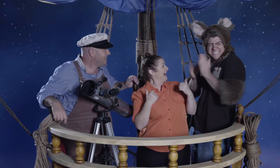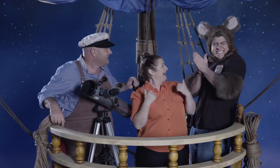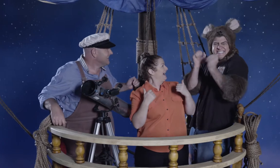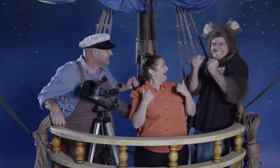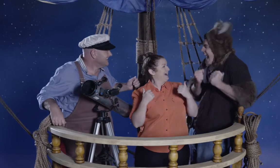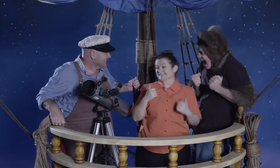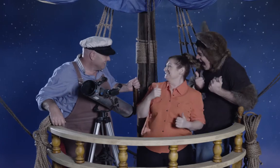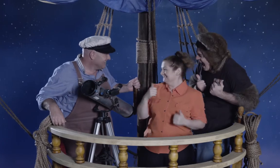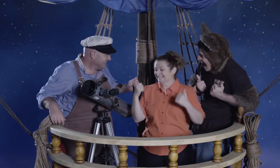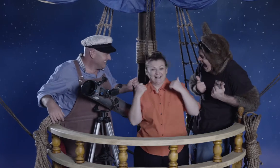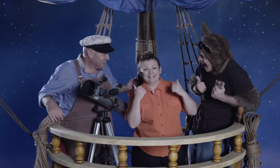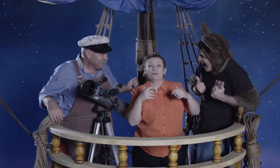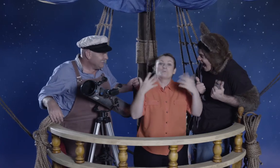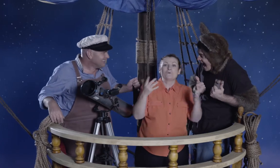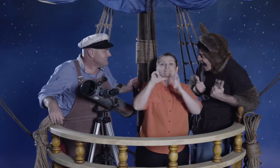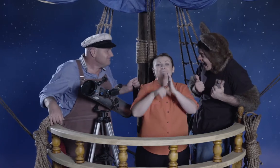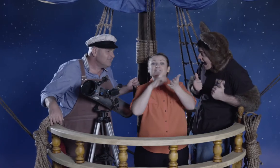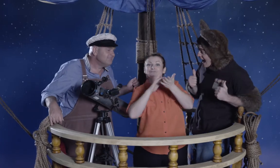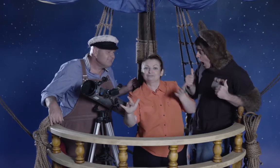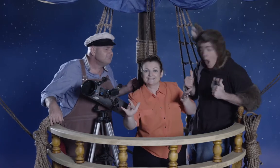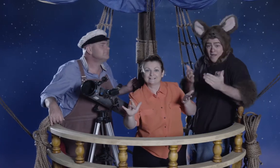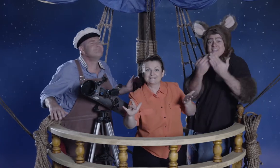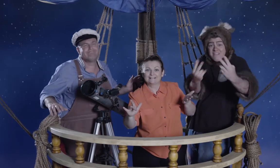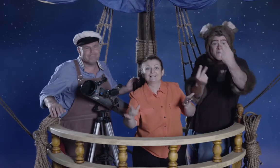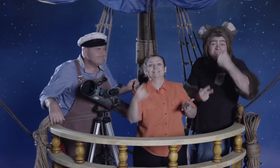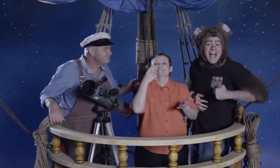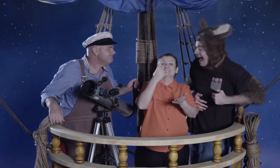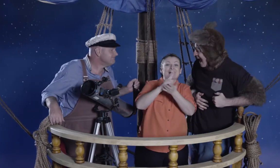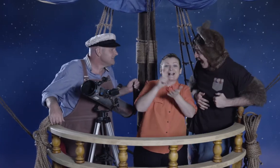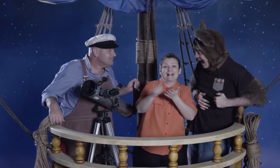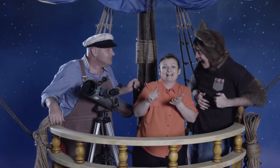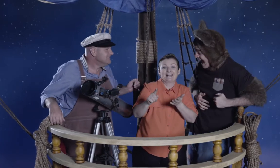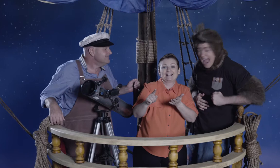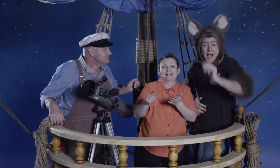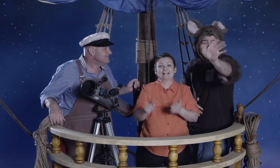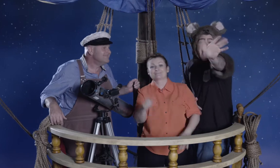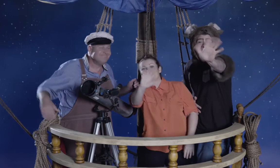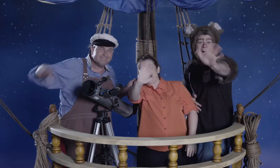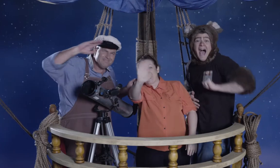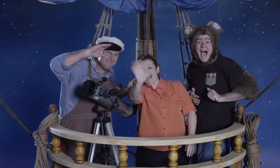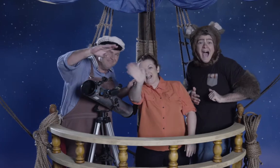Oh, great! Great! Well, our time is up. Thanks for watching. See you next time. Bye. Bye.